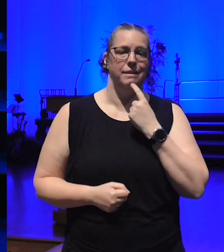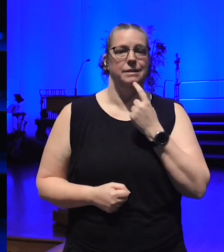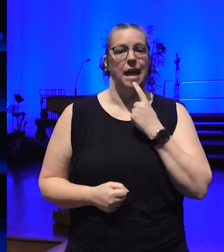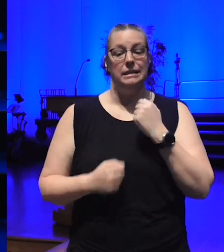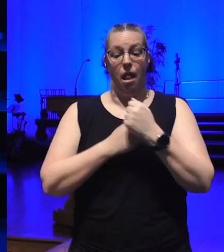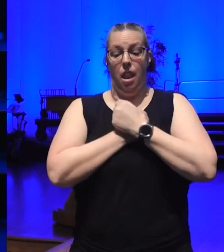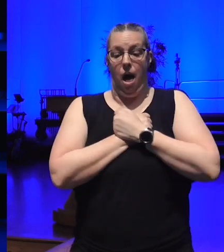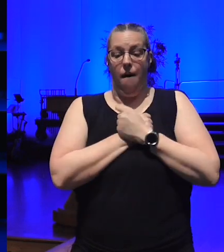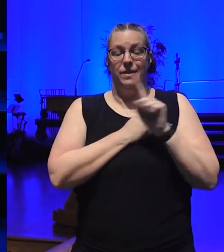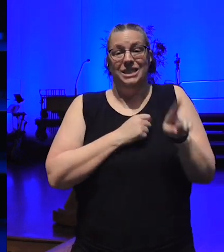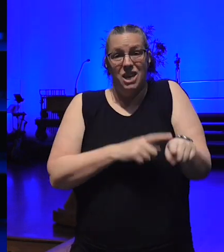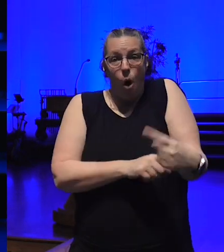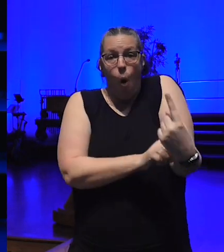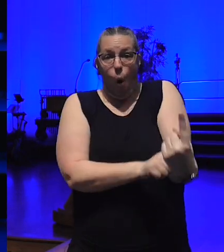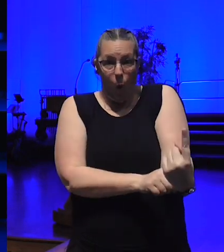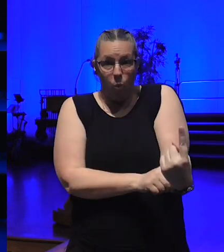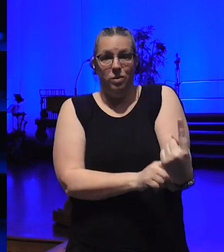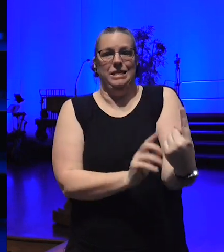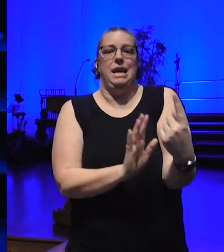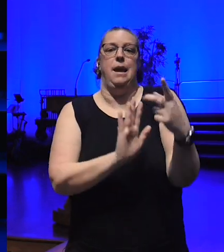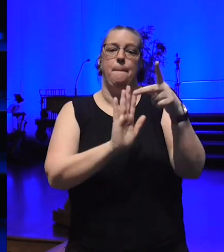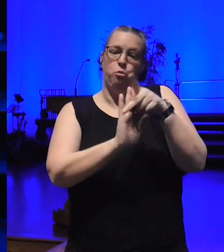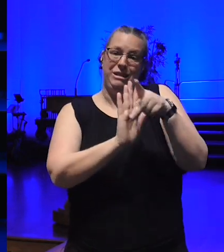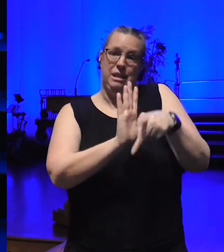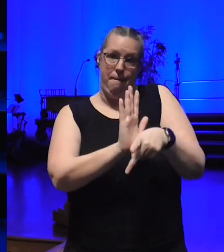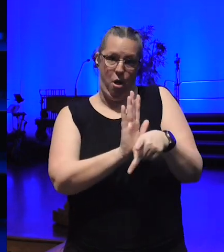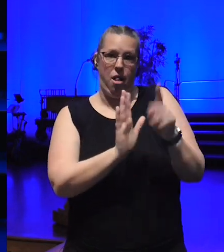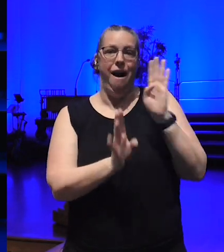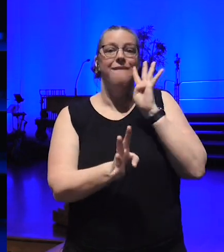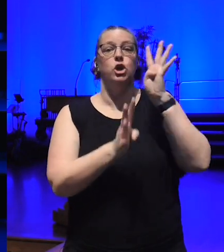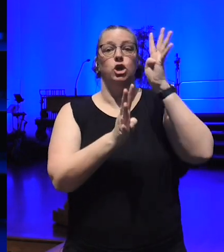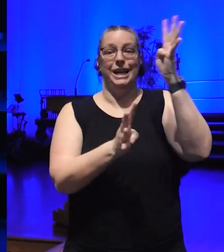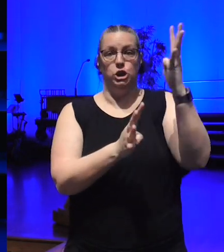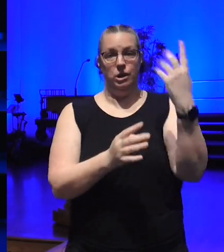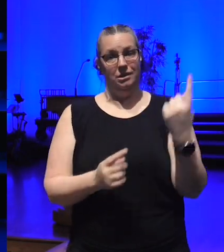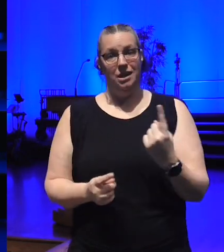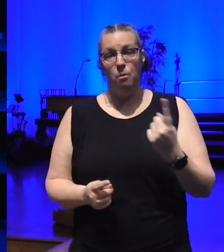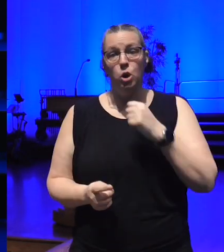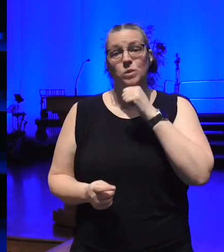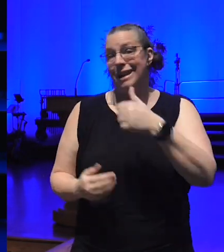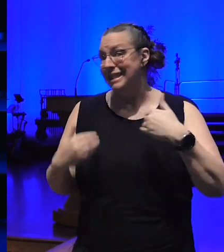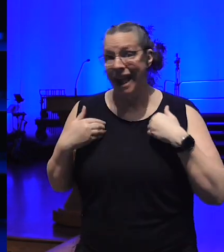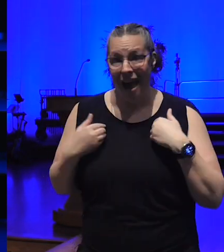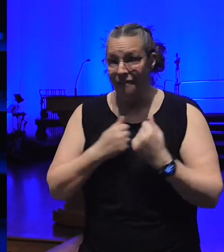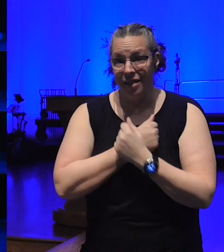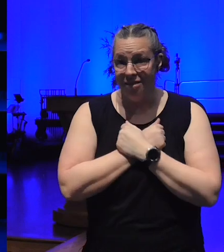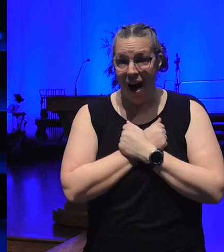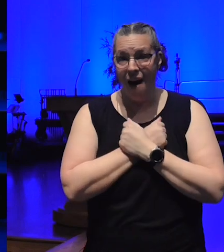creation and the person who does not have love at the center of their life has lost touch with